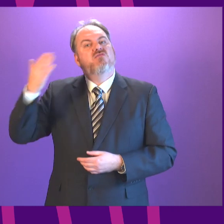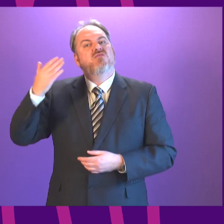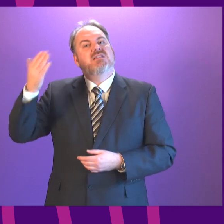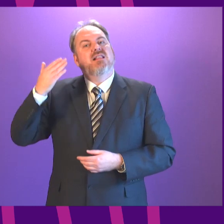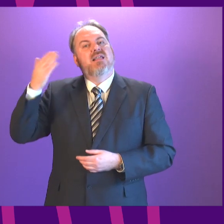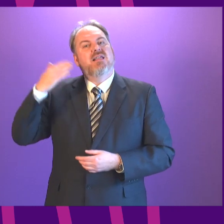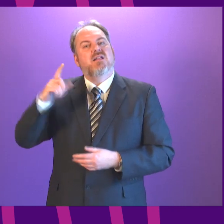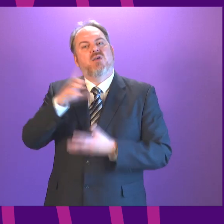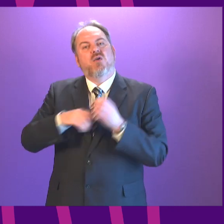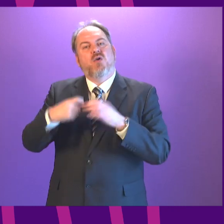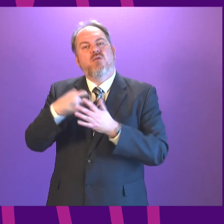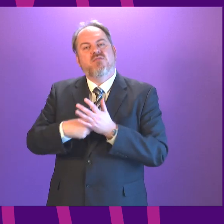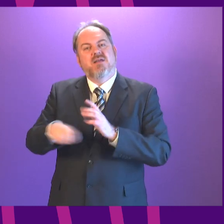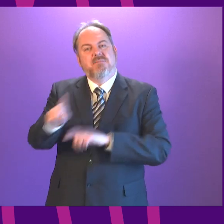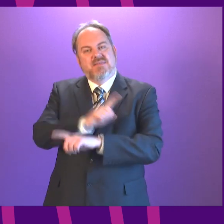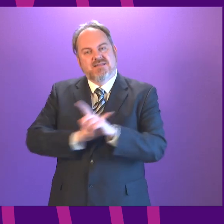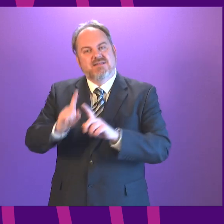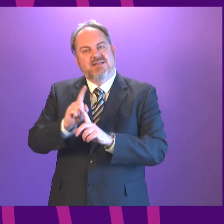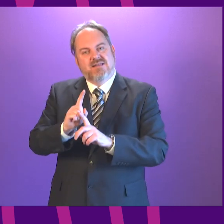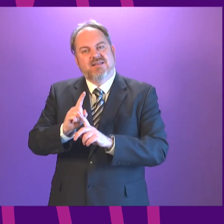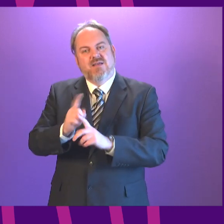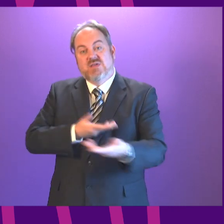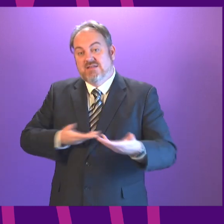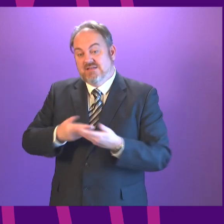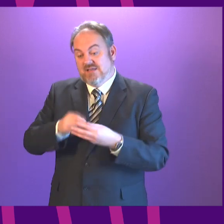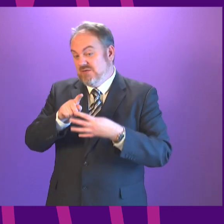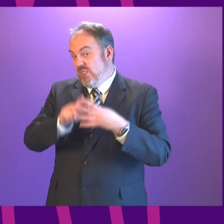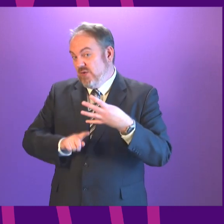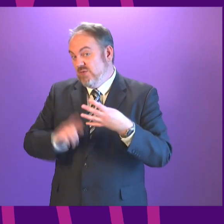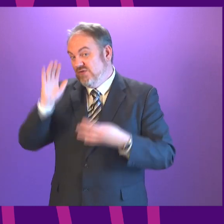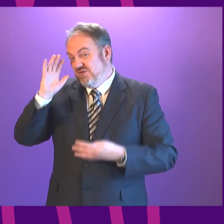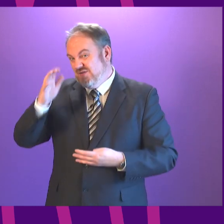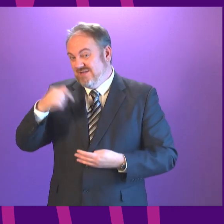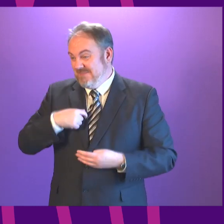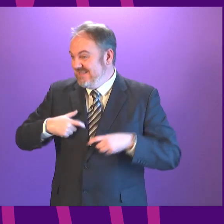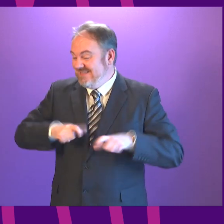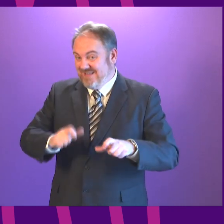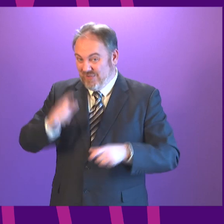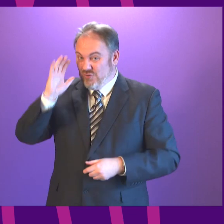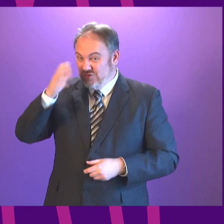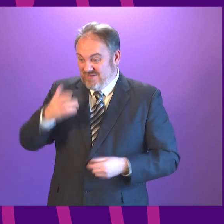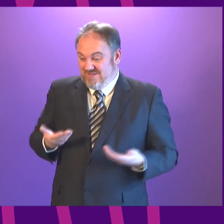which those issues were discussed. I was concerned yesterday, and remain concerned today, that